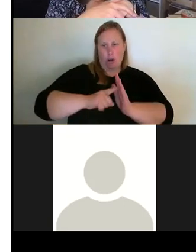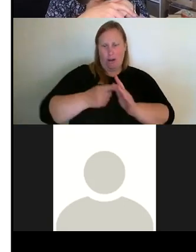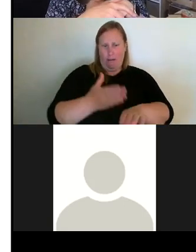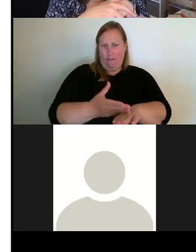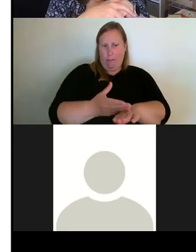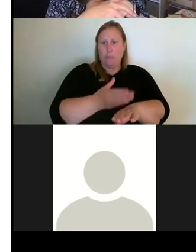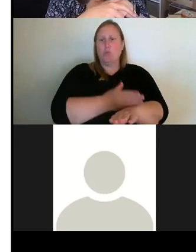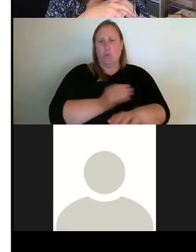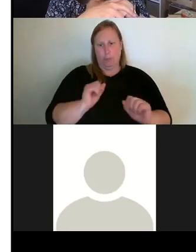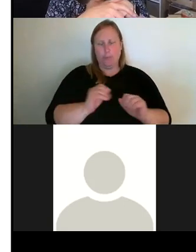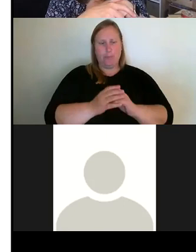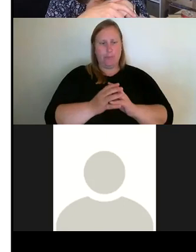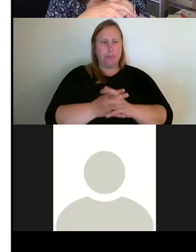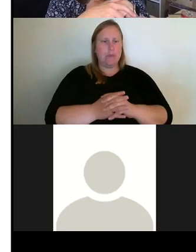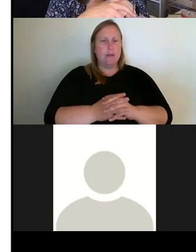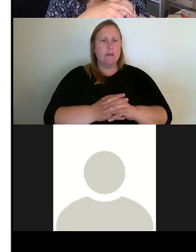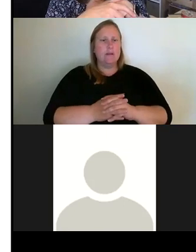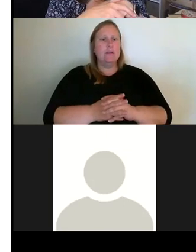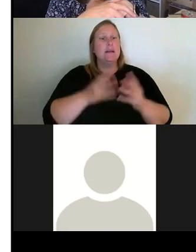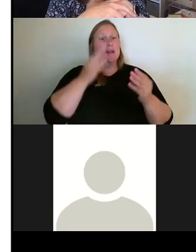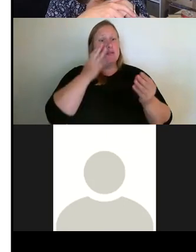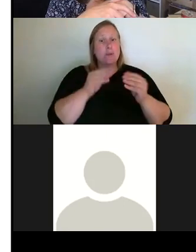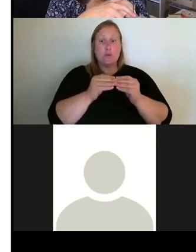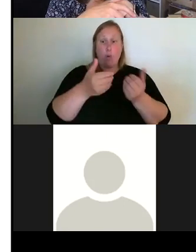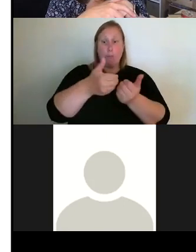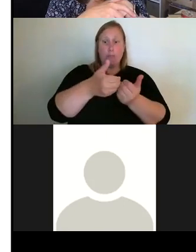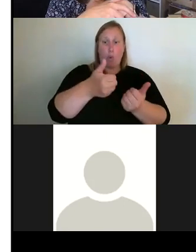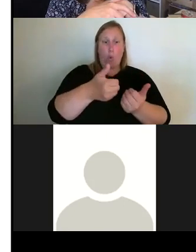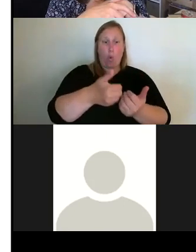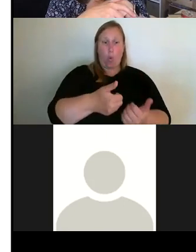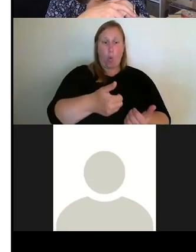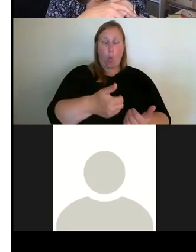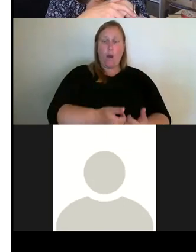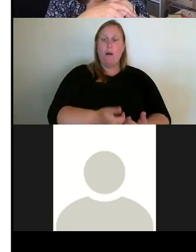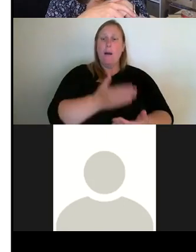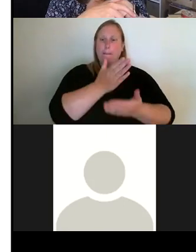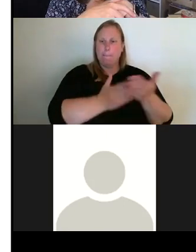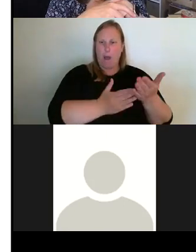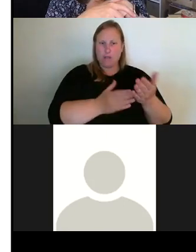about today. Information was broken out into sections to make it easier to find.